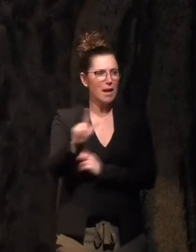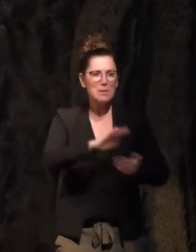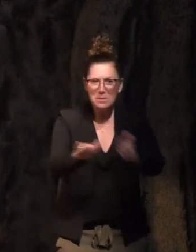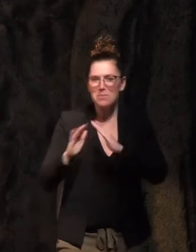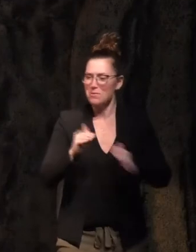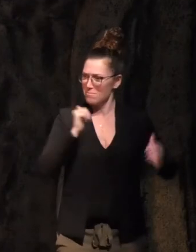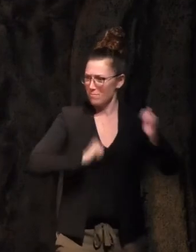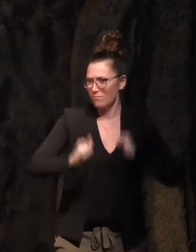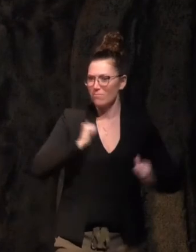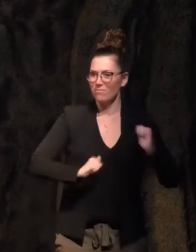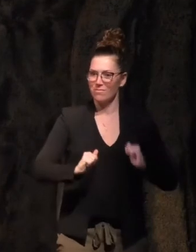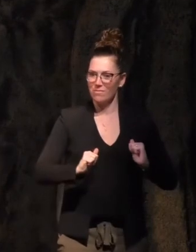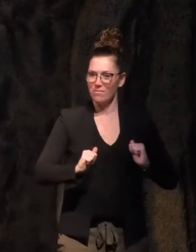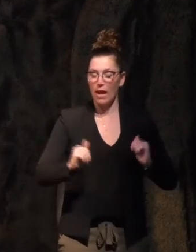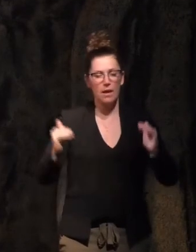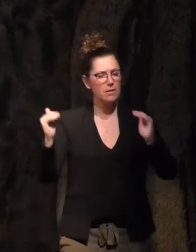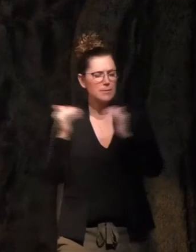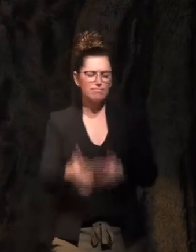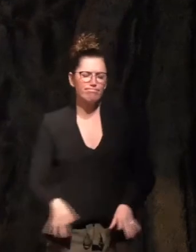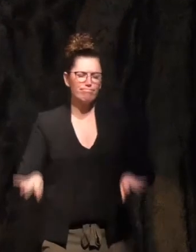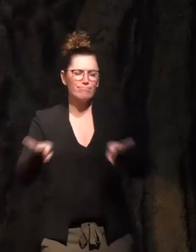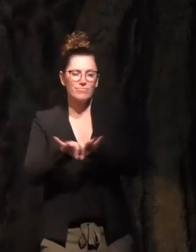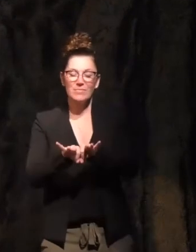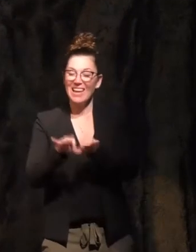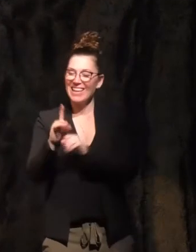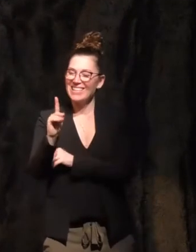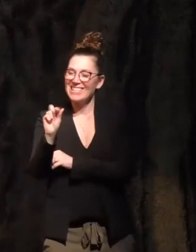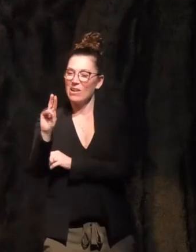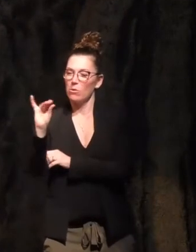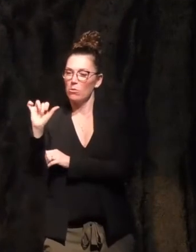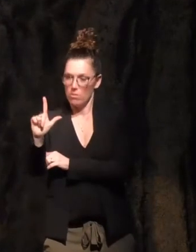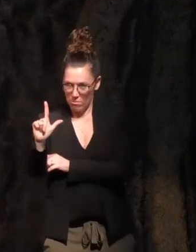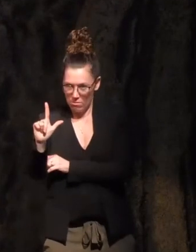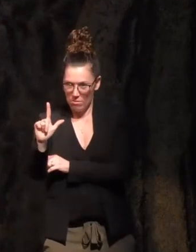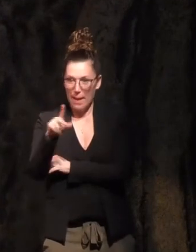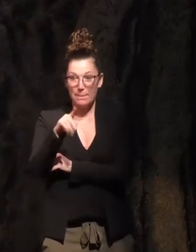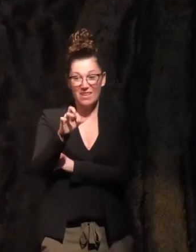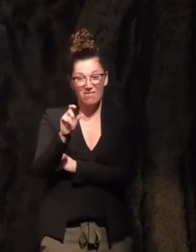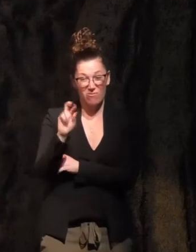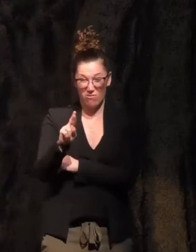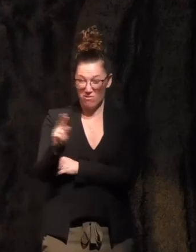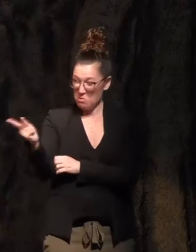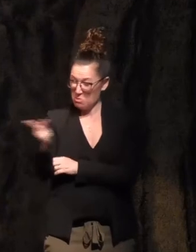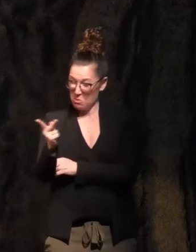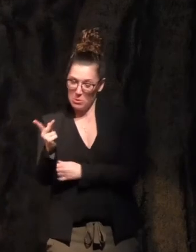and Peter and Daryl played as part of that ritual. They consciously and generously chose to be present,